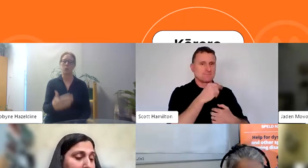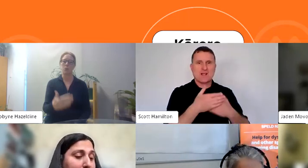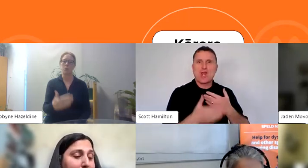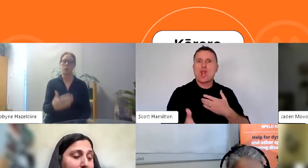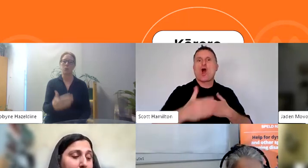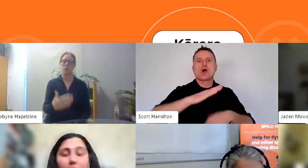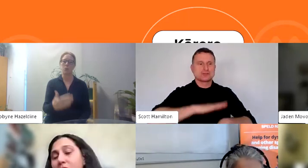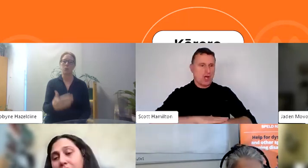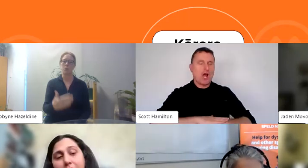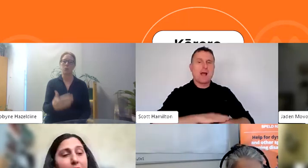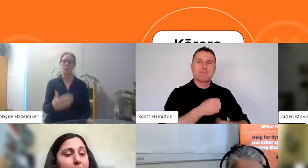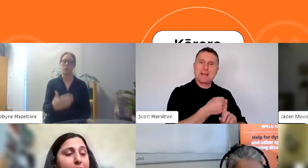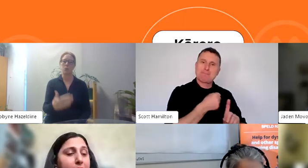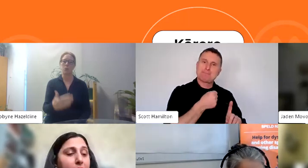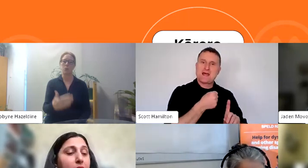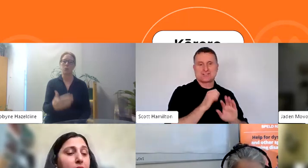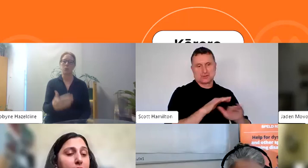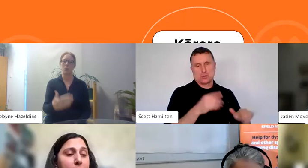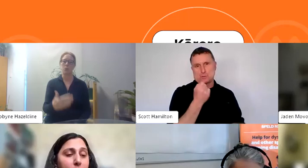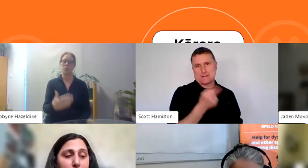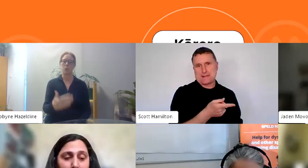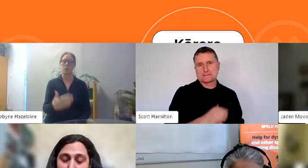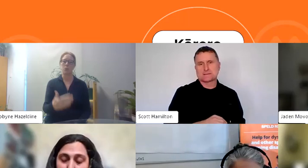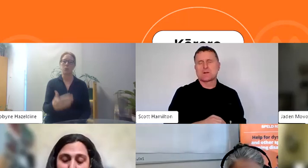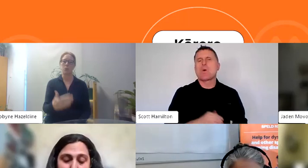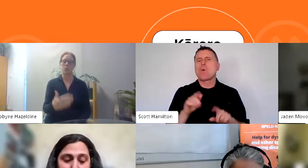The other thing that I want to highlight here is also the fact